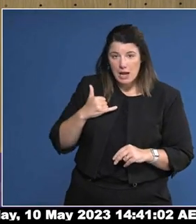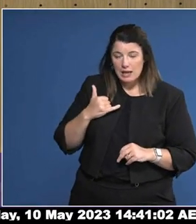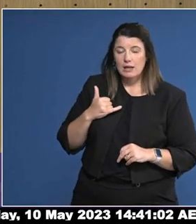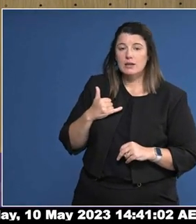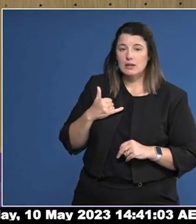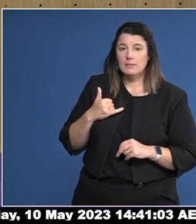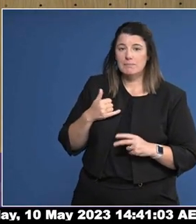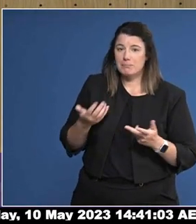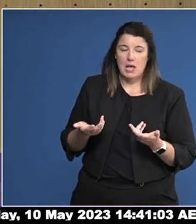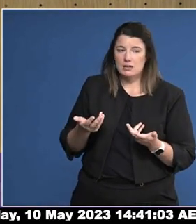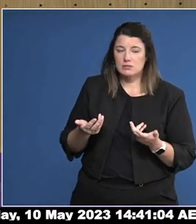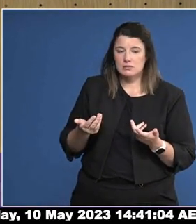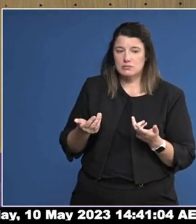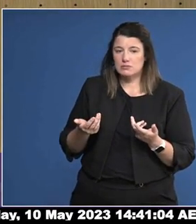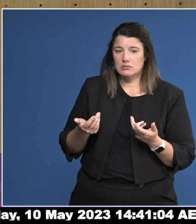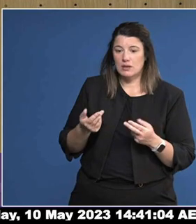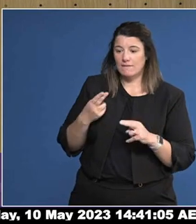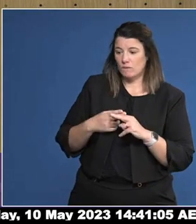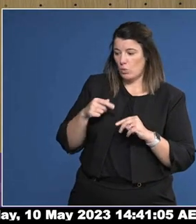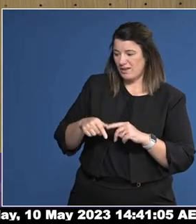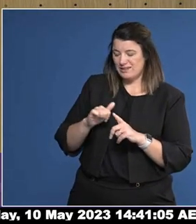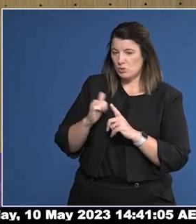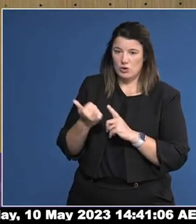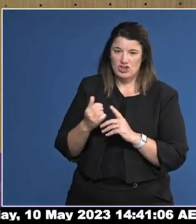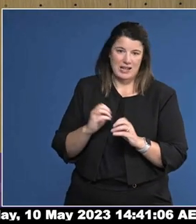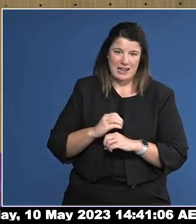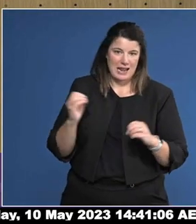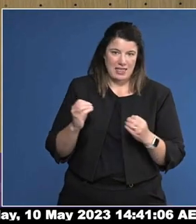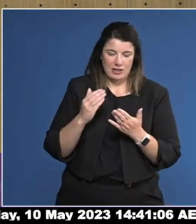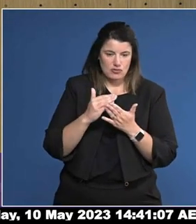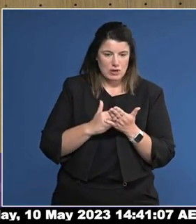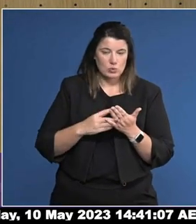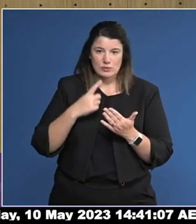But in terms of this particular case, there's nothing in the records that suggests we did anything different.